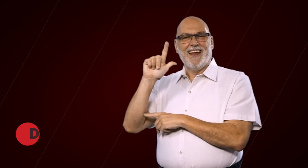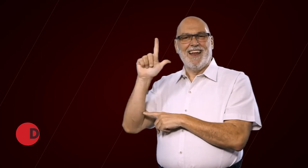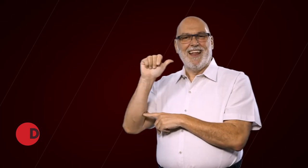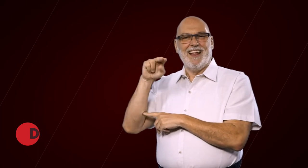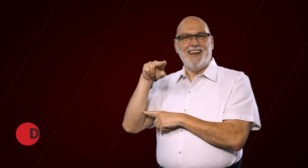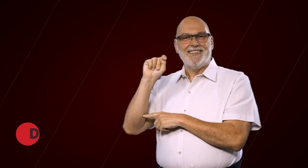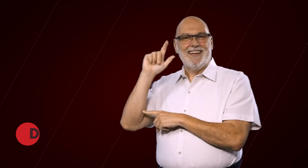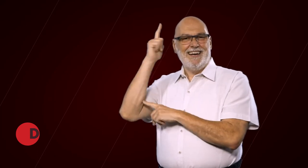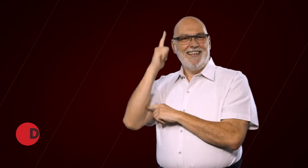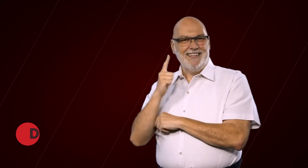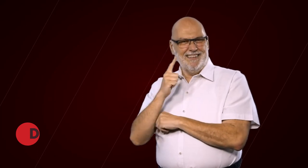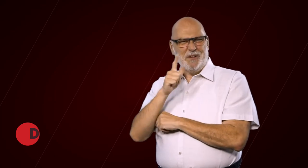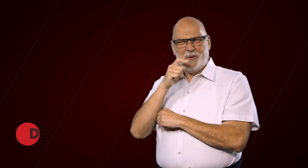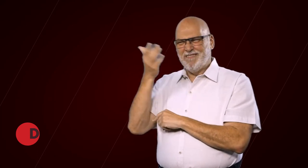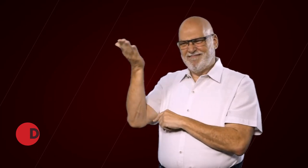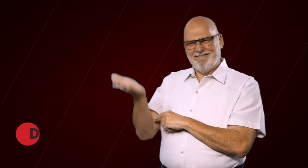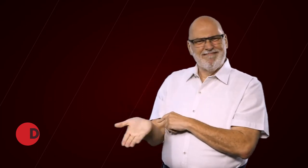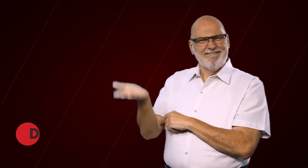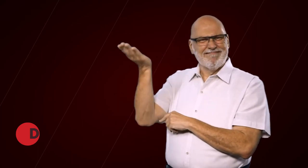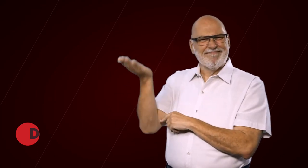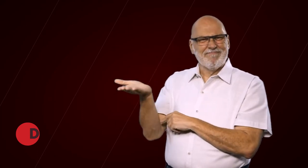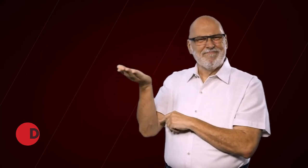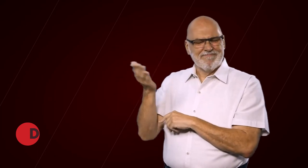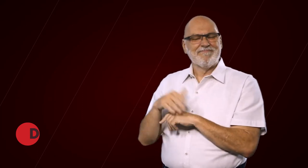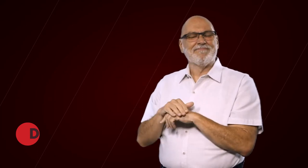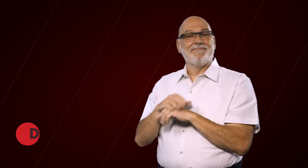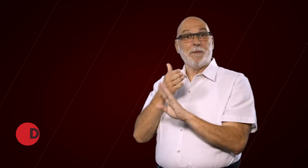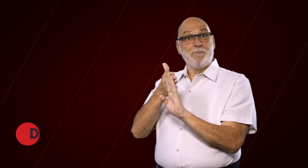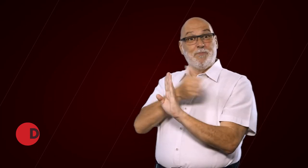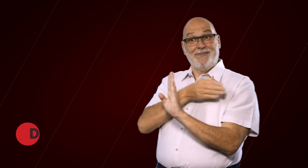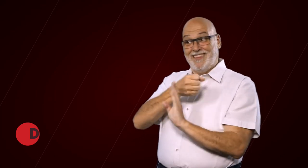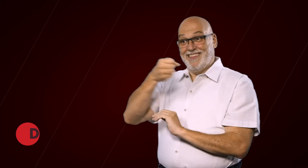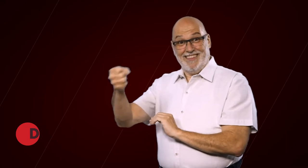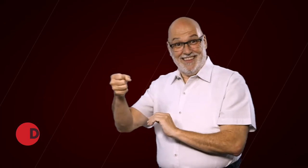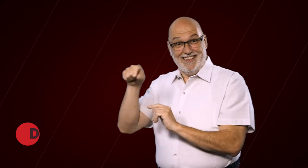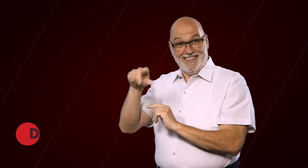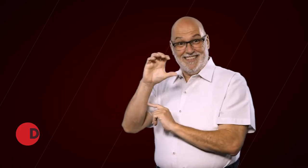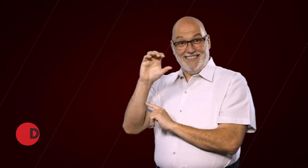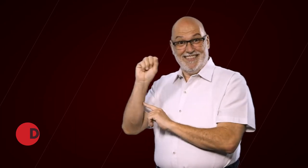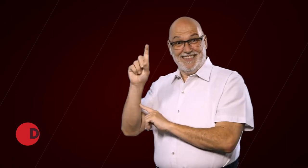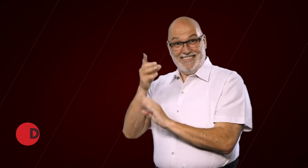Who is Leanne? Prior to assuming this position,